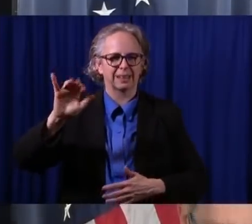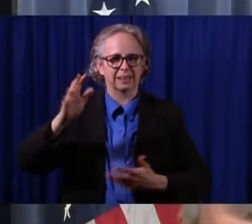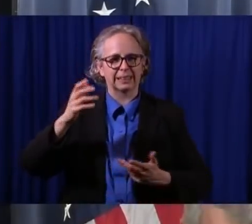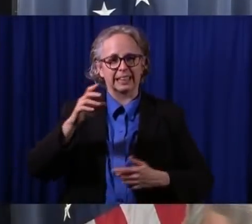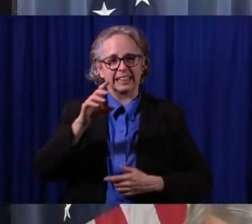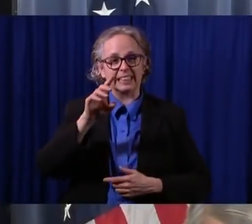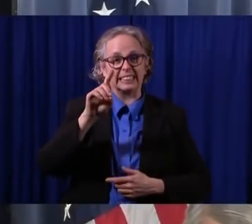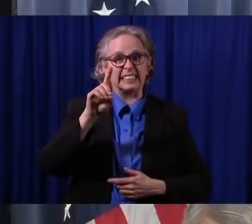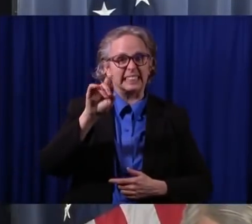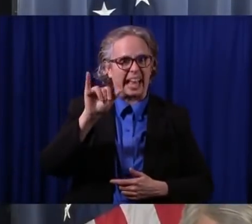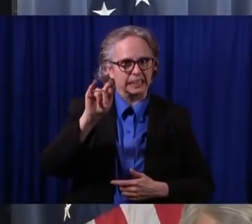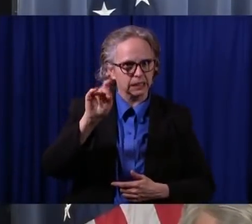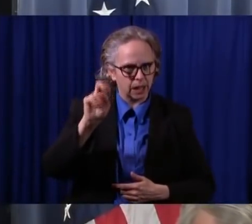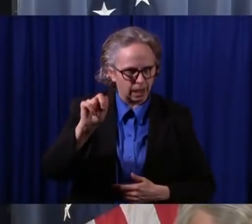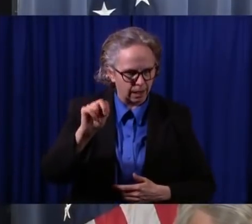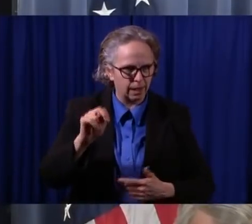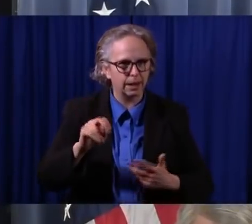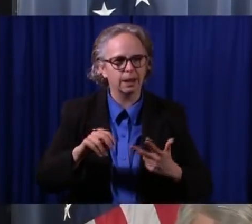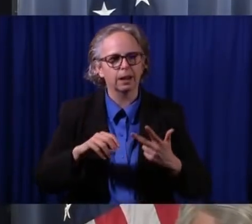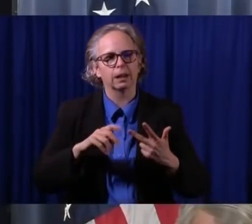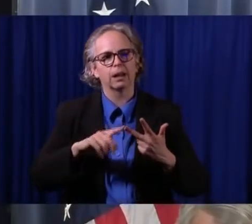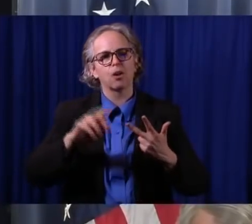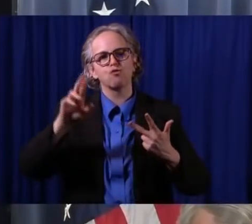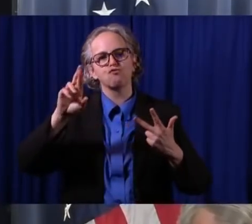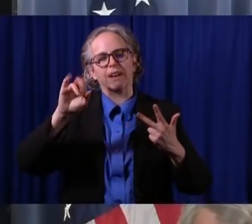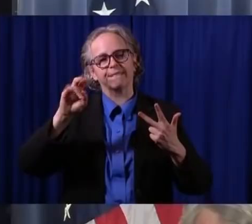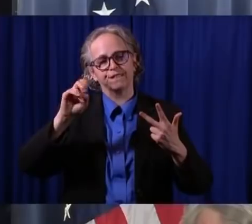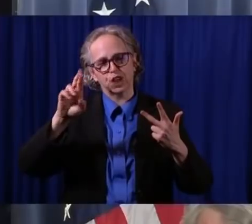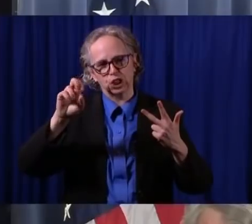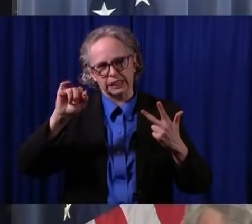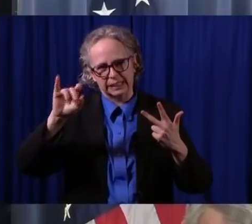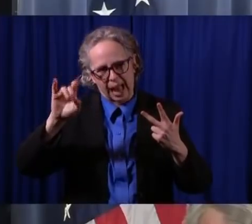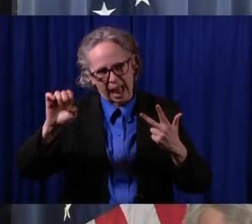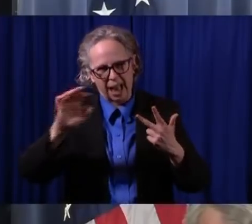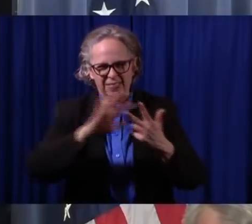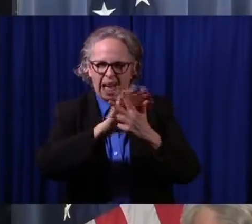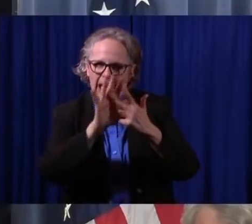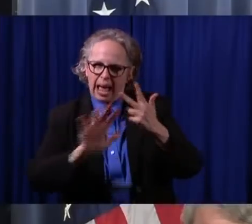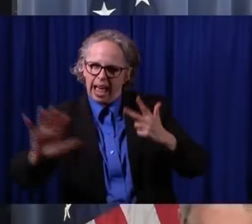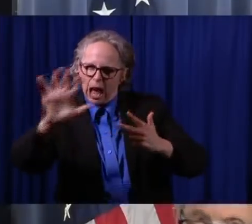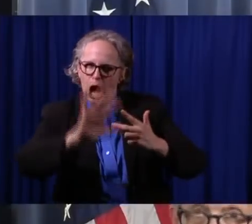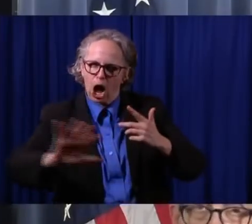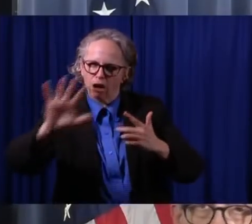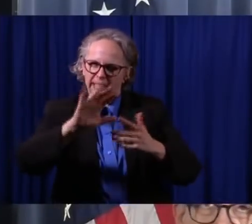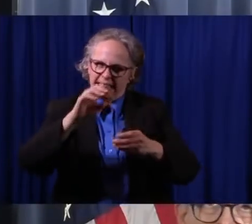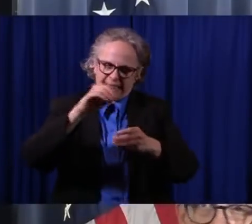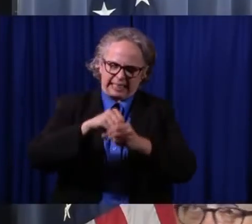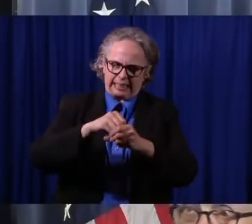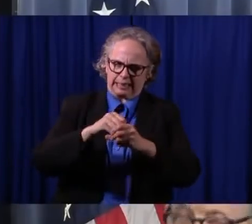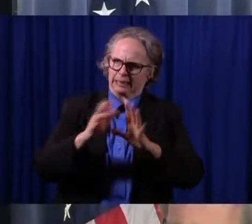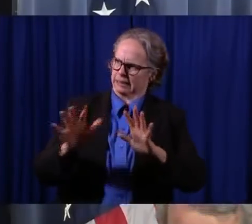SO, YOU WILL SEE HUBER HEIGHTS, RIVERSIDE, PARTS OF DATES AND,